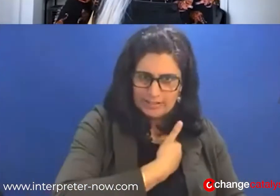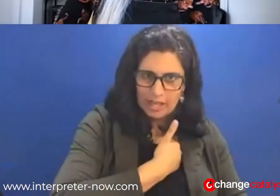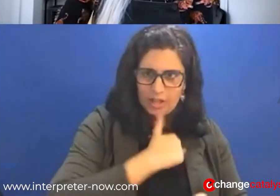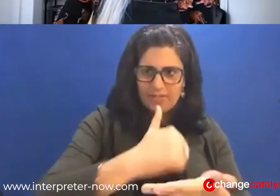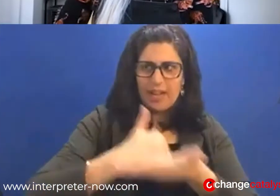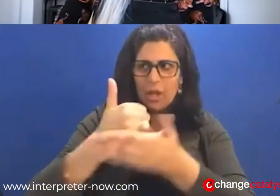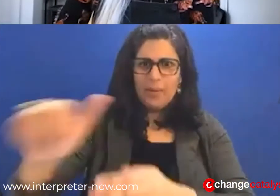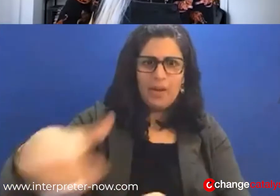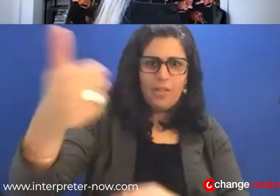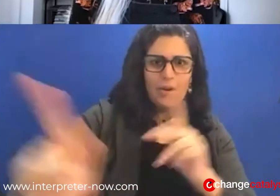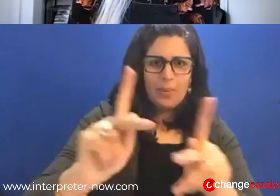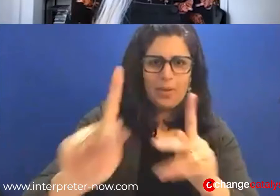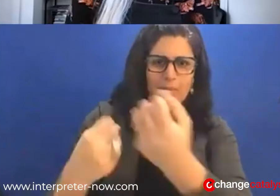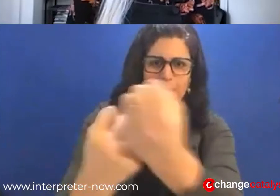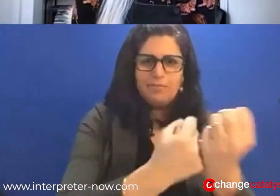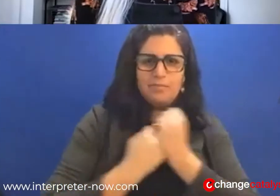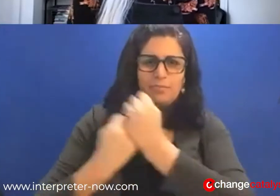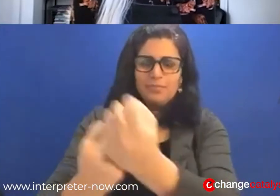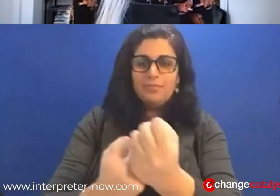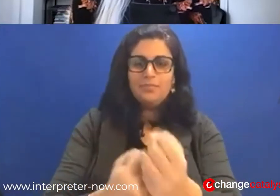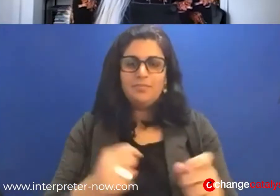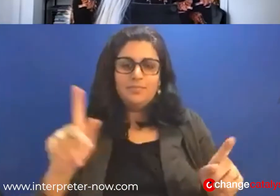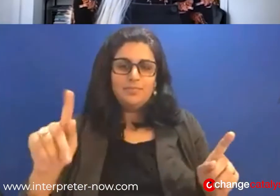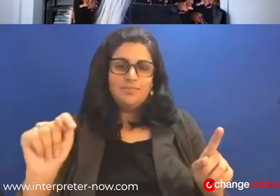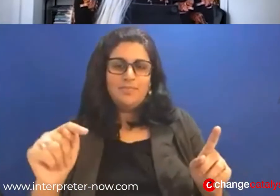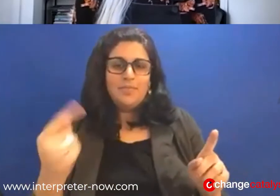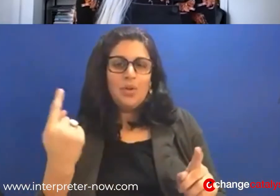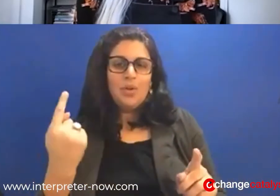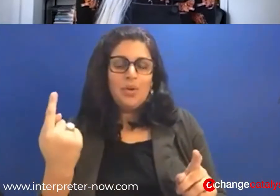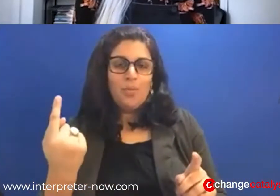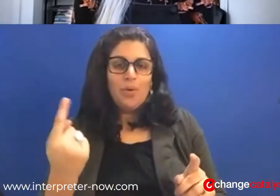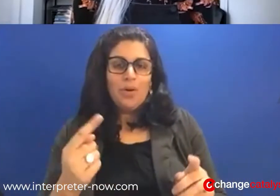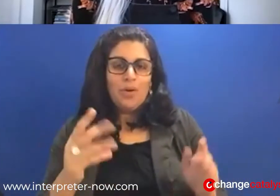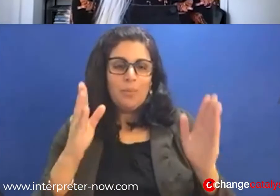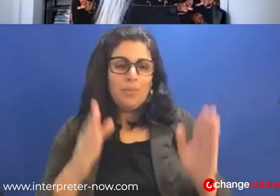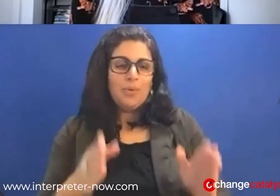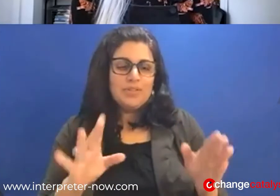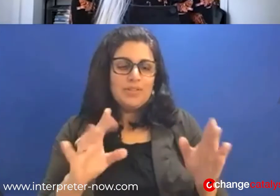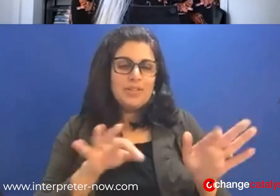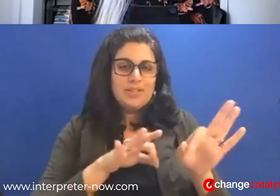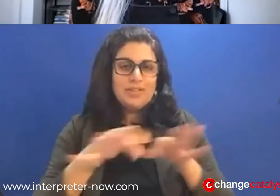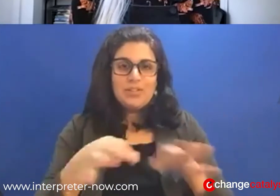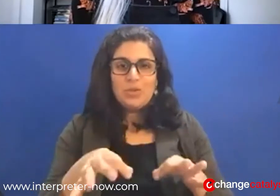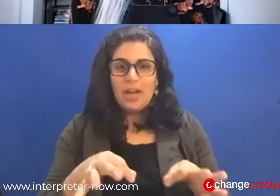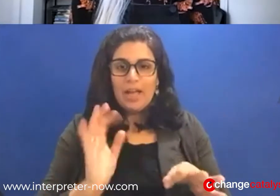Kt: Somebody once described help beacons as opportunity generators.